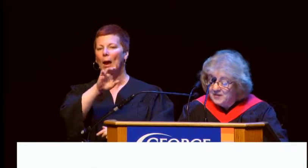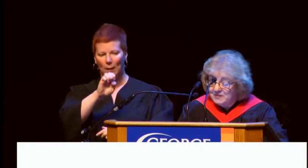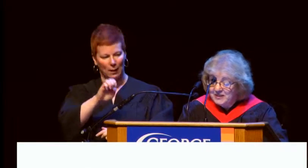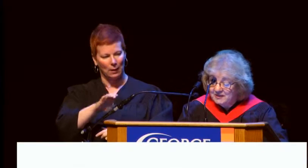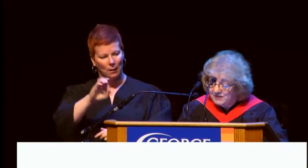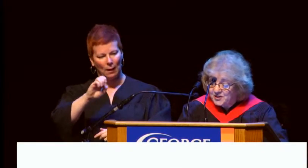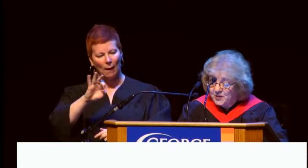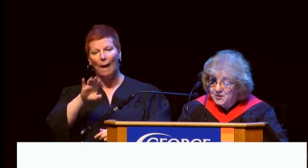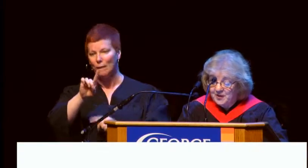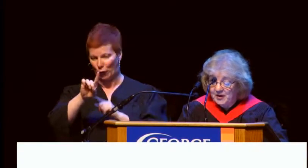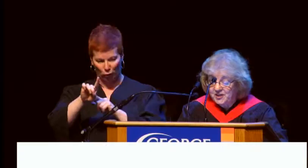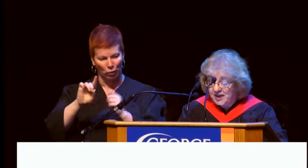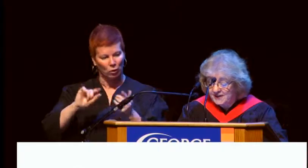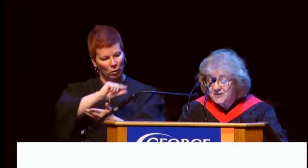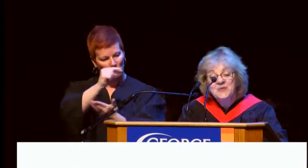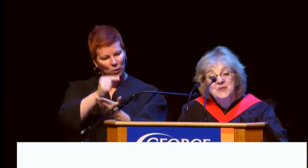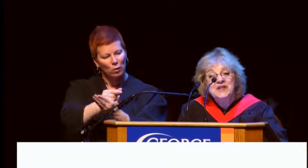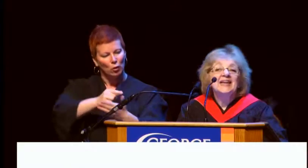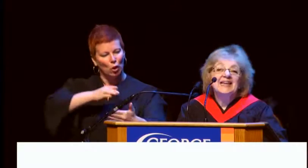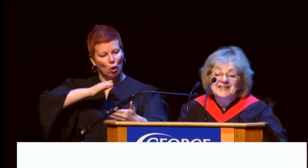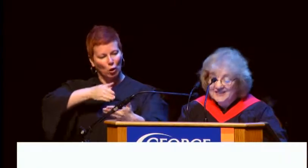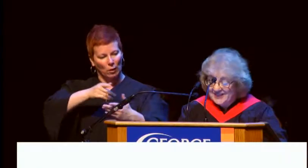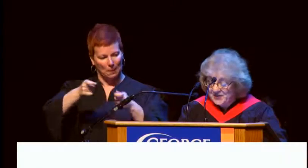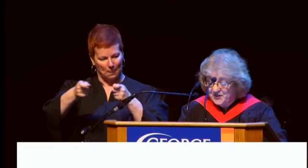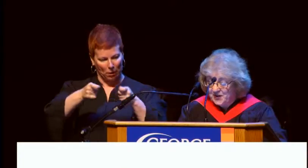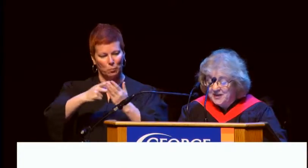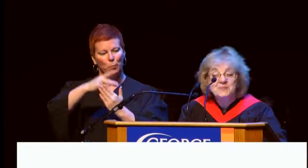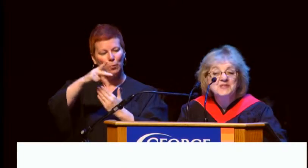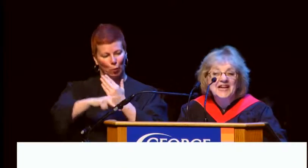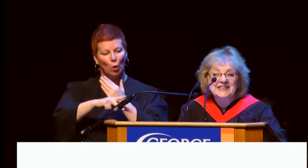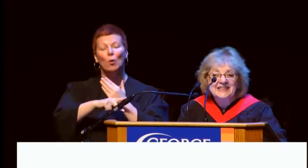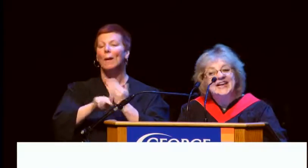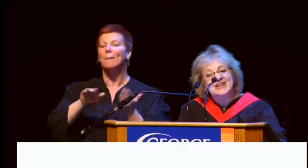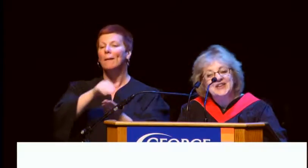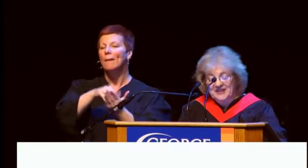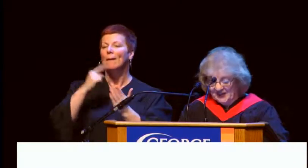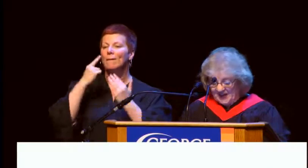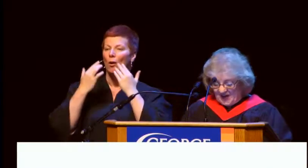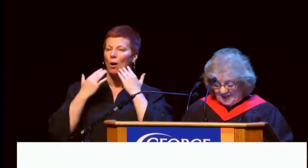FROM THE GEORGE BROWN CHEF SCHOOL IN THE CENTRE FOR HOSPITALITY AND CULINARY ARTS.